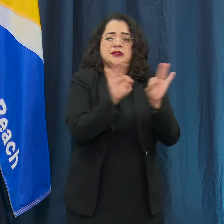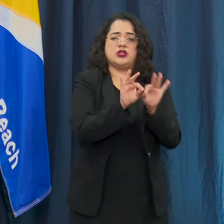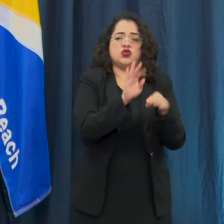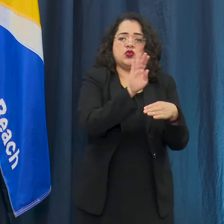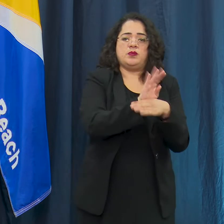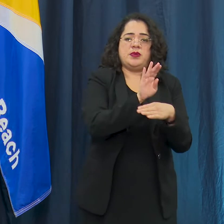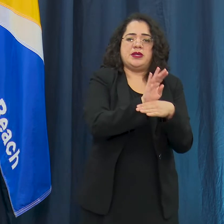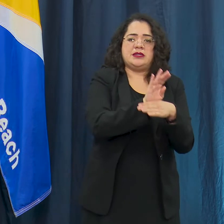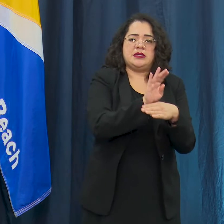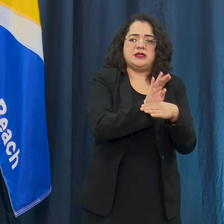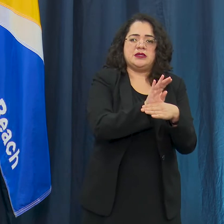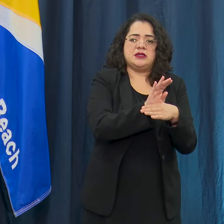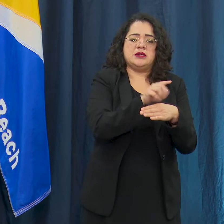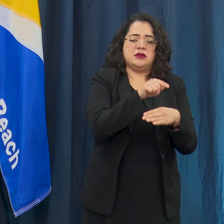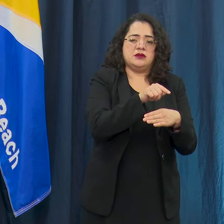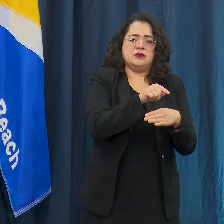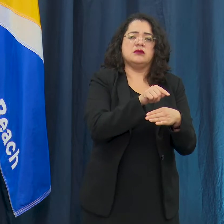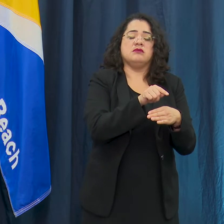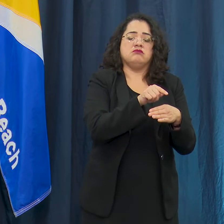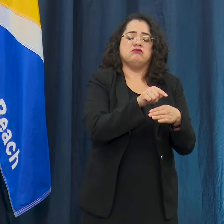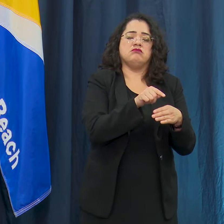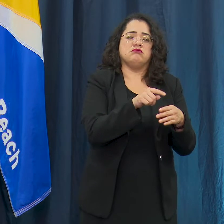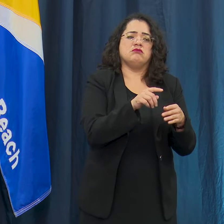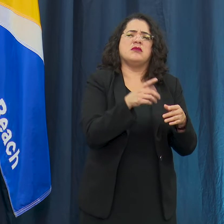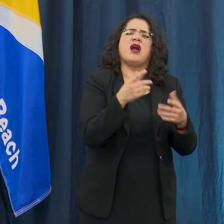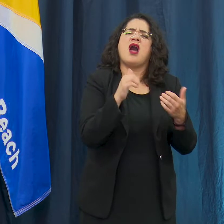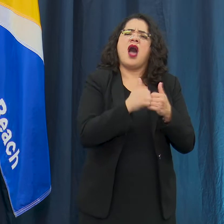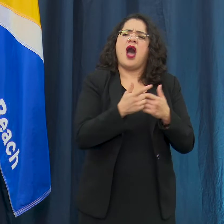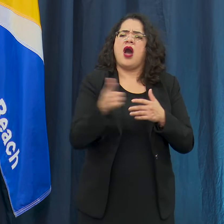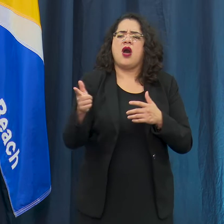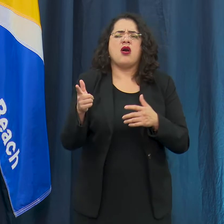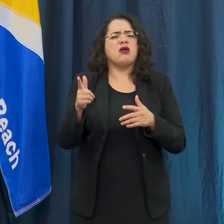how will the city monitor and enforce that businesses are following these